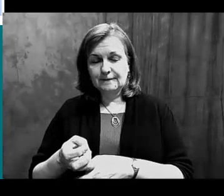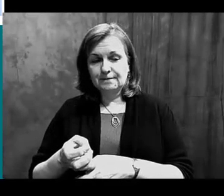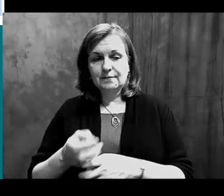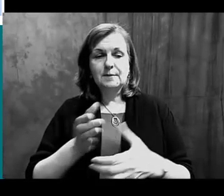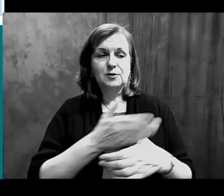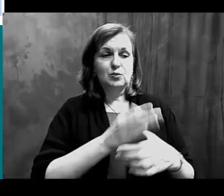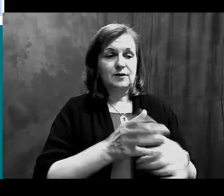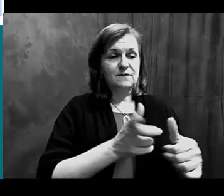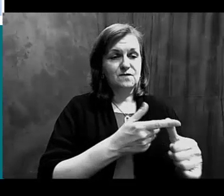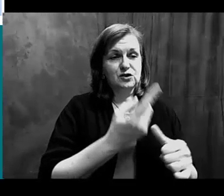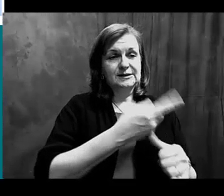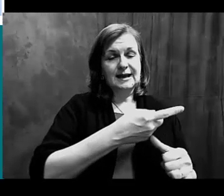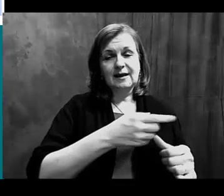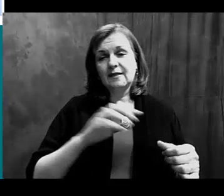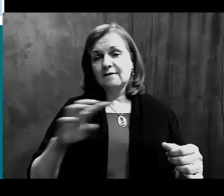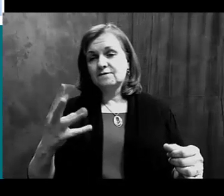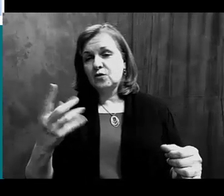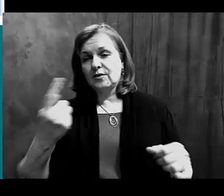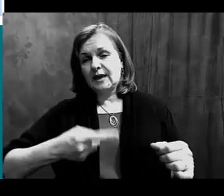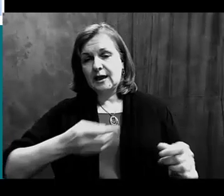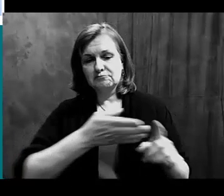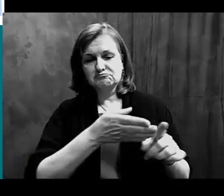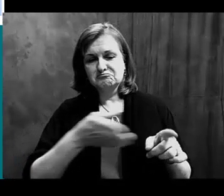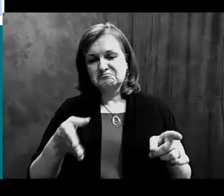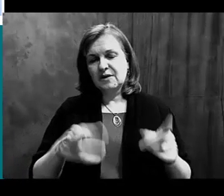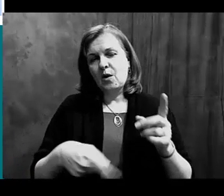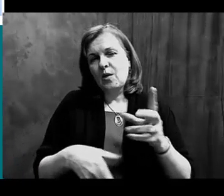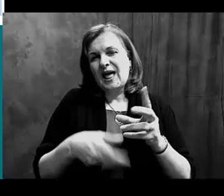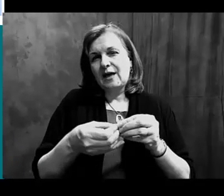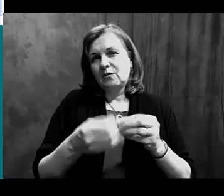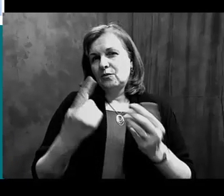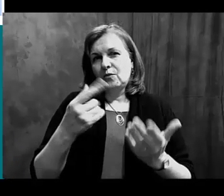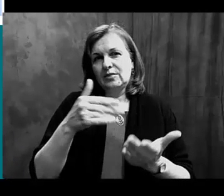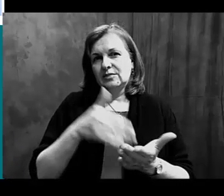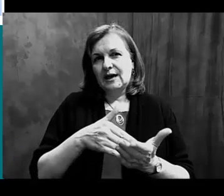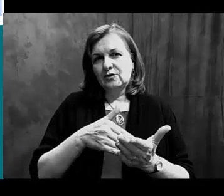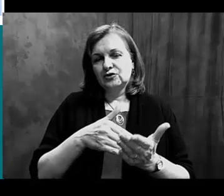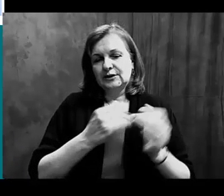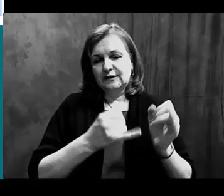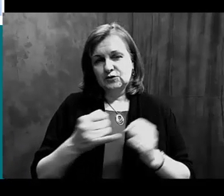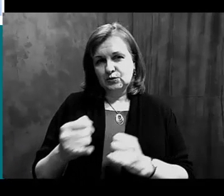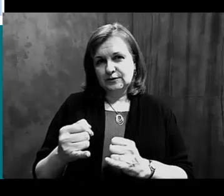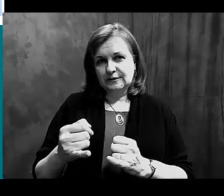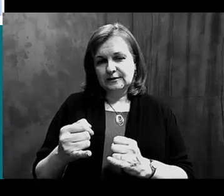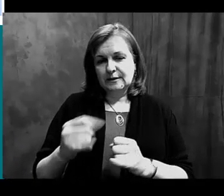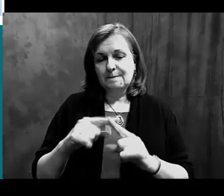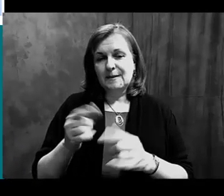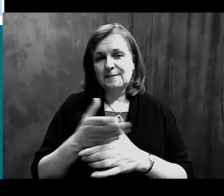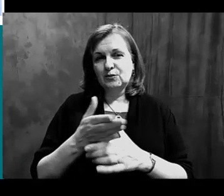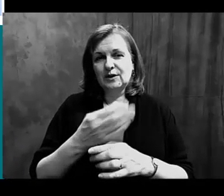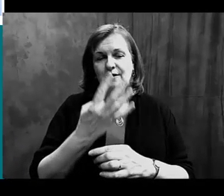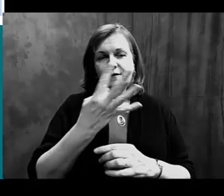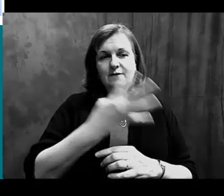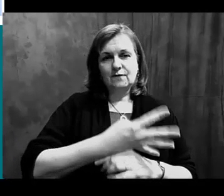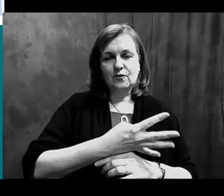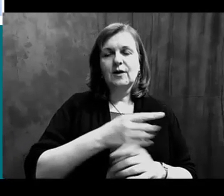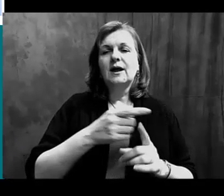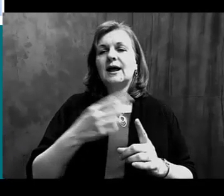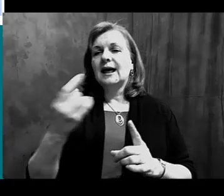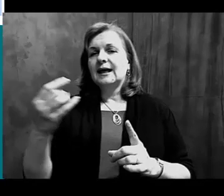organisms like that so between day one and a four its actually only added 1000